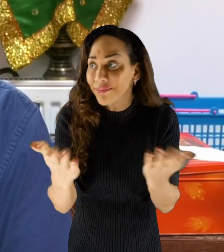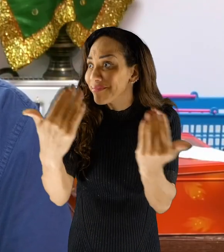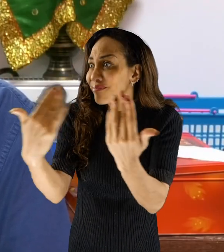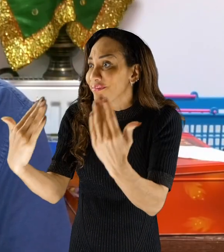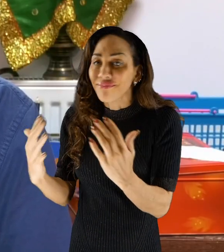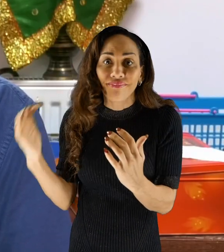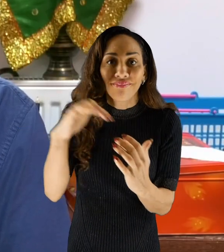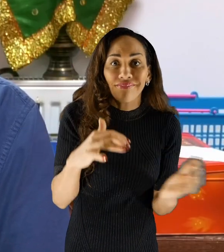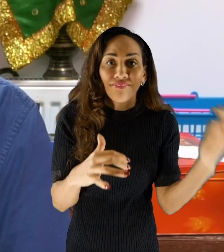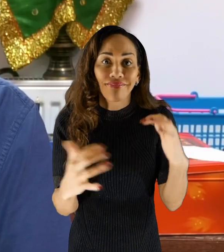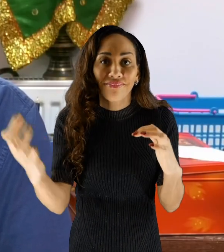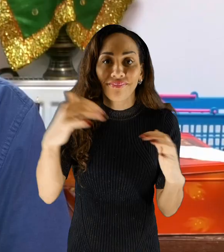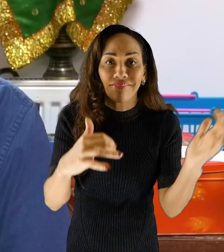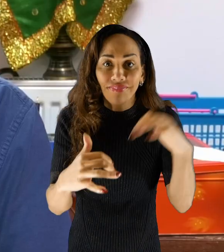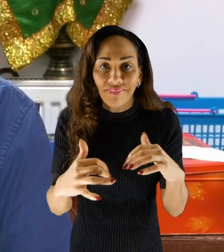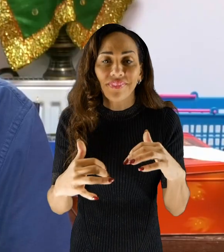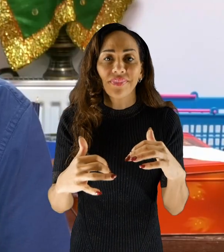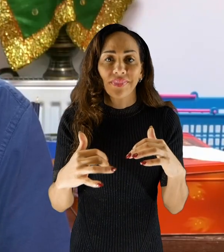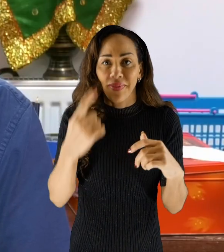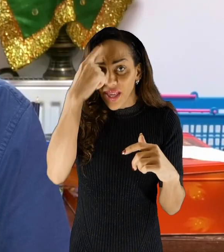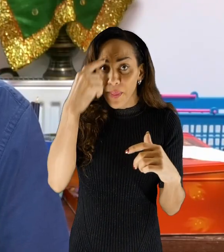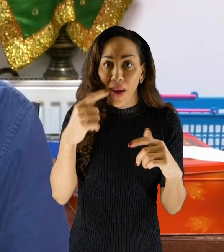how their idea of art is valued as well.